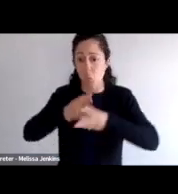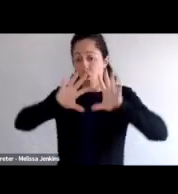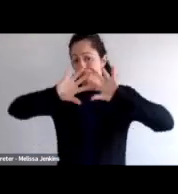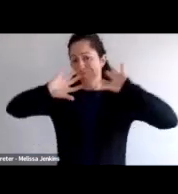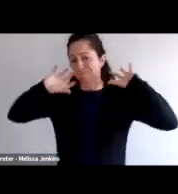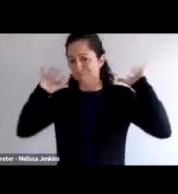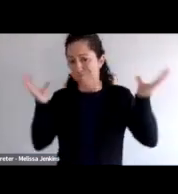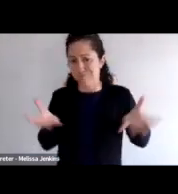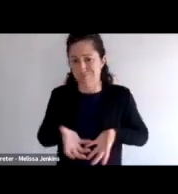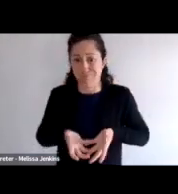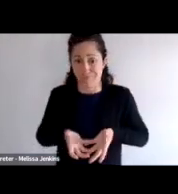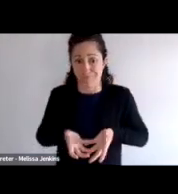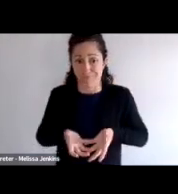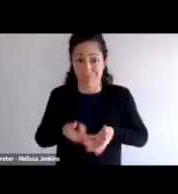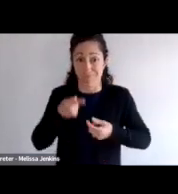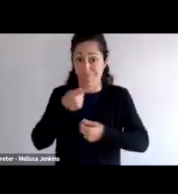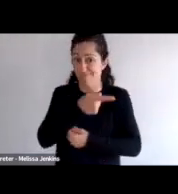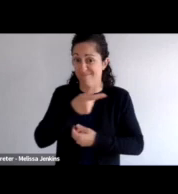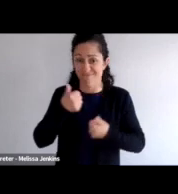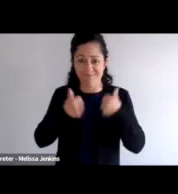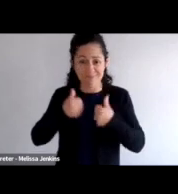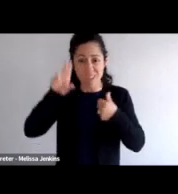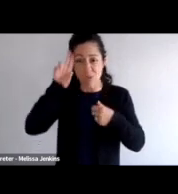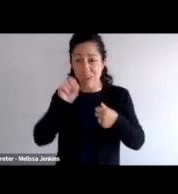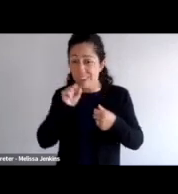doesn't matter what organizations that you heard about it from, it doesn't matter you